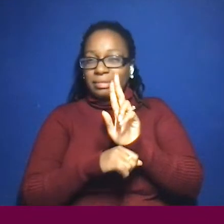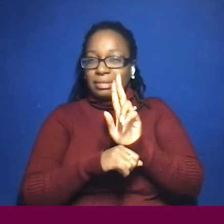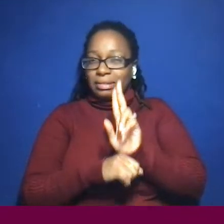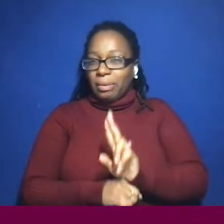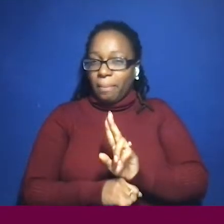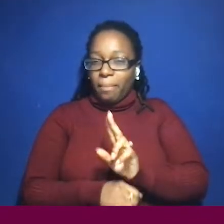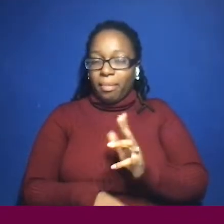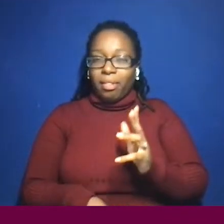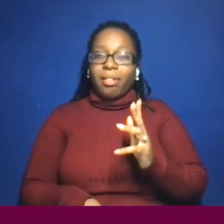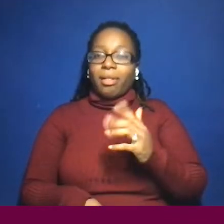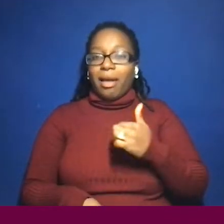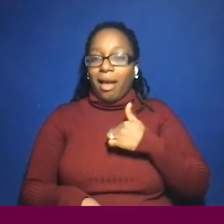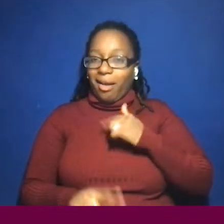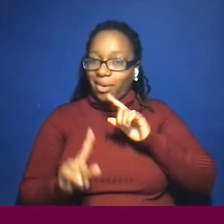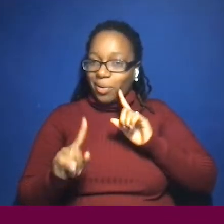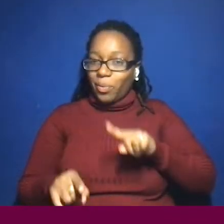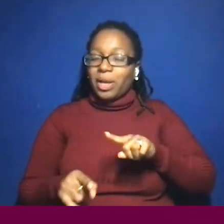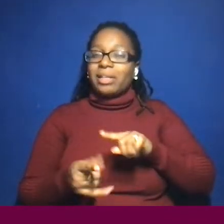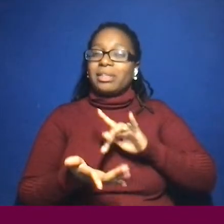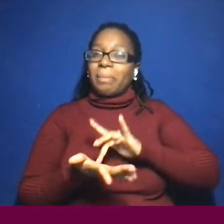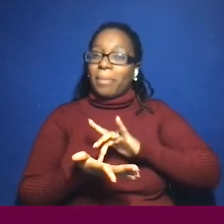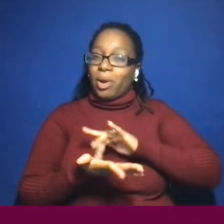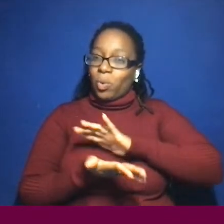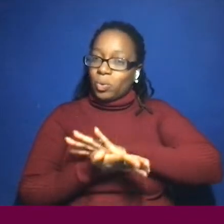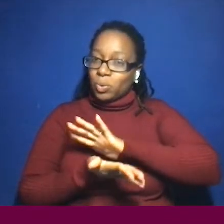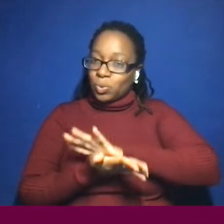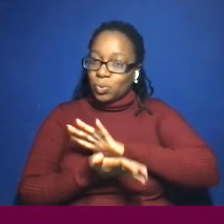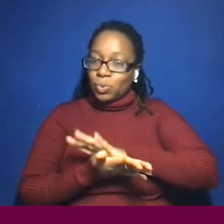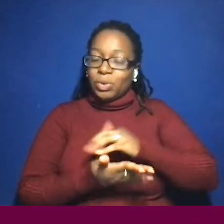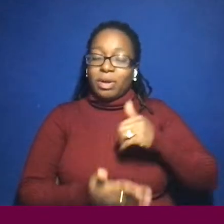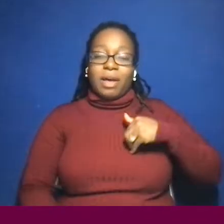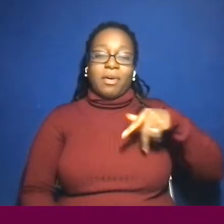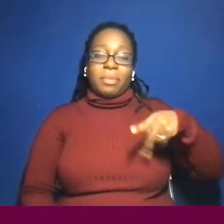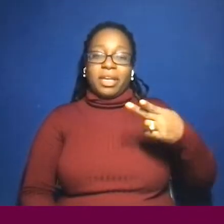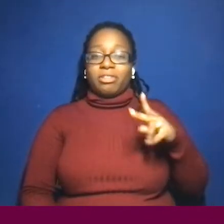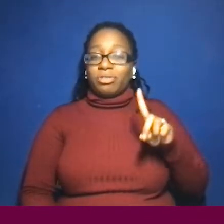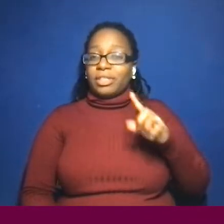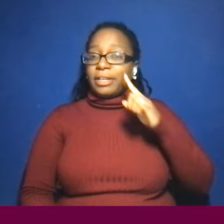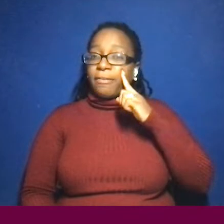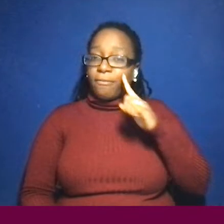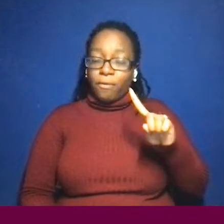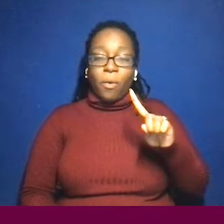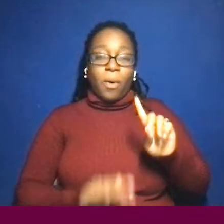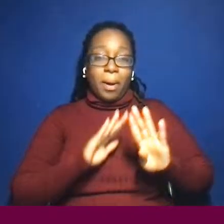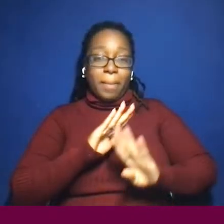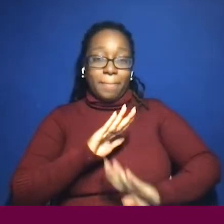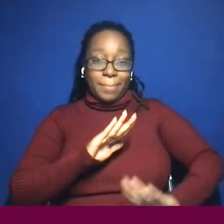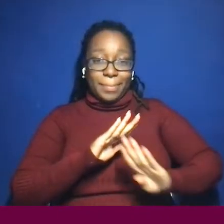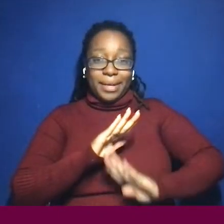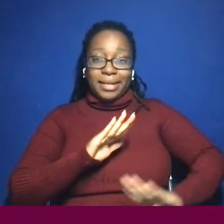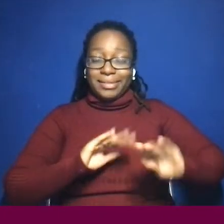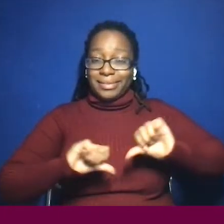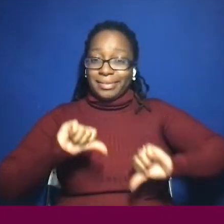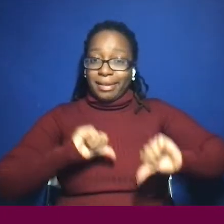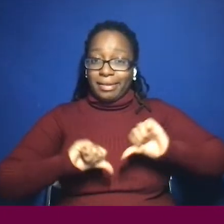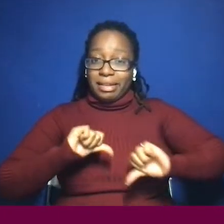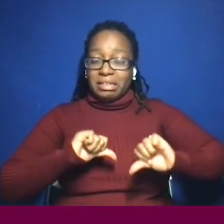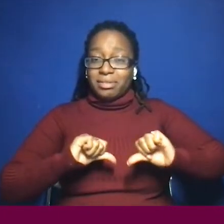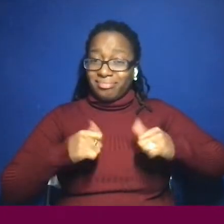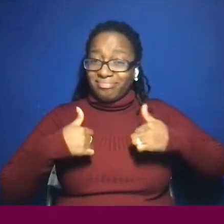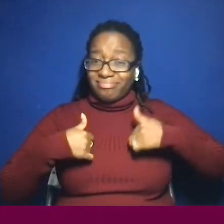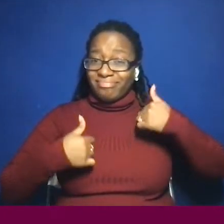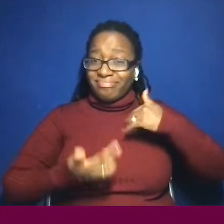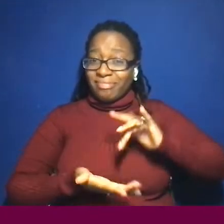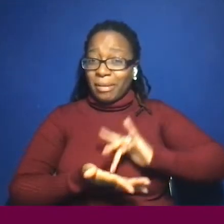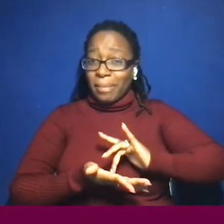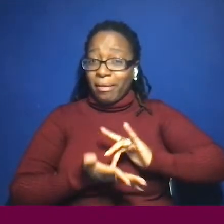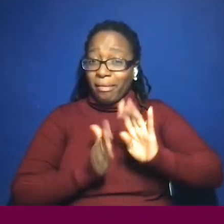school and also did a PhD in basic science. So I have a medical background. And then I got very